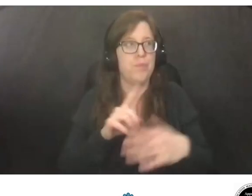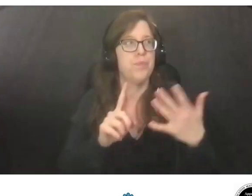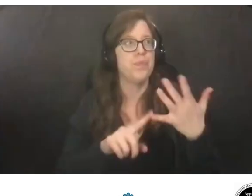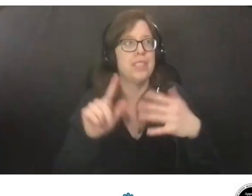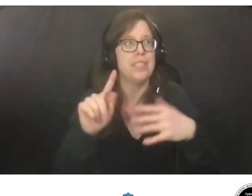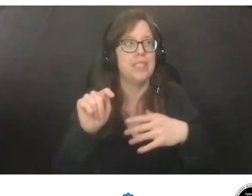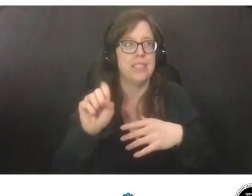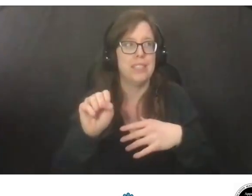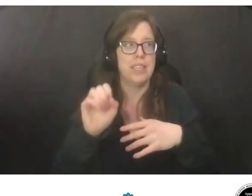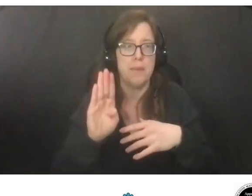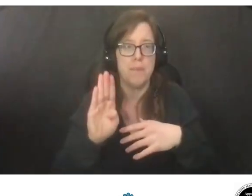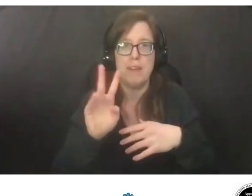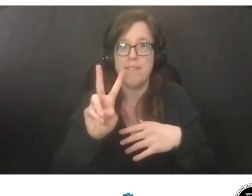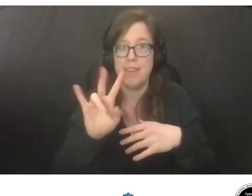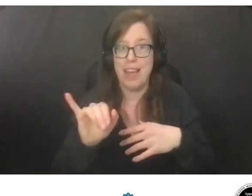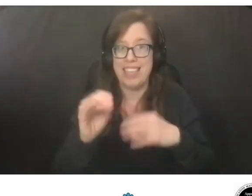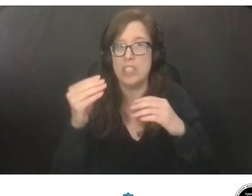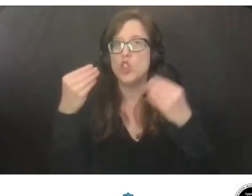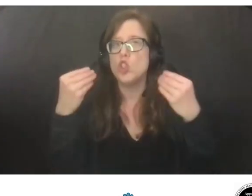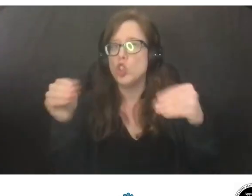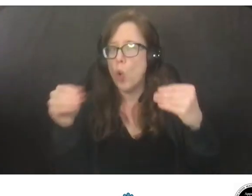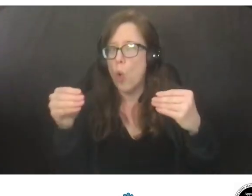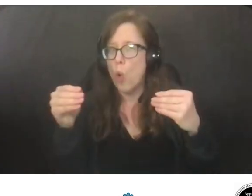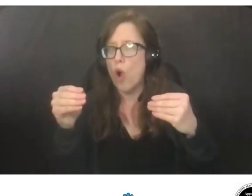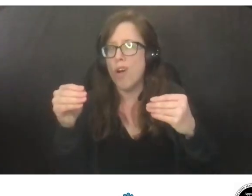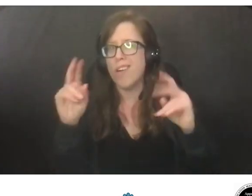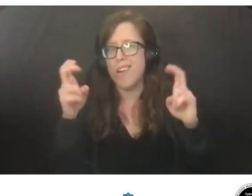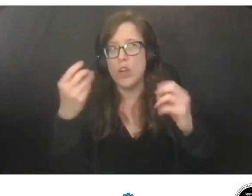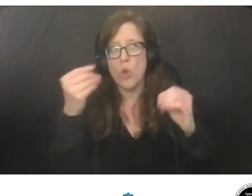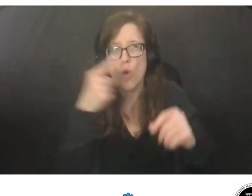the TSBVI store is there. And the reason that the store is